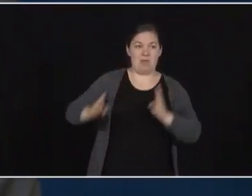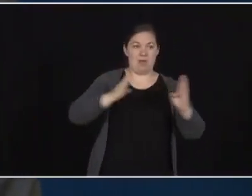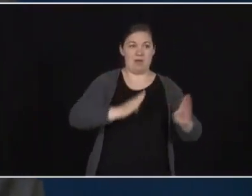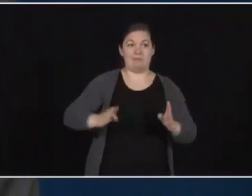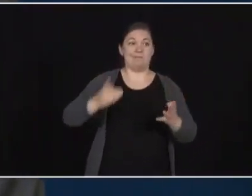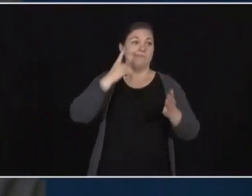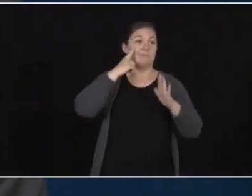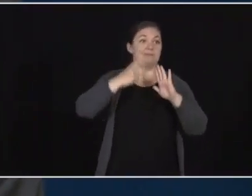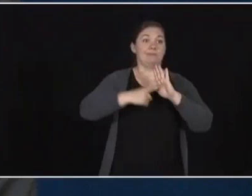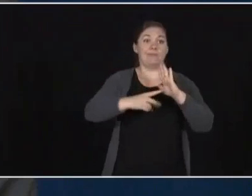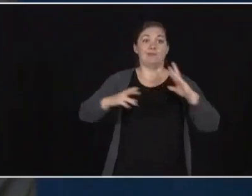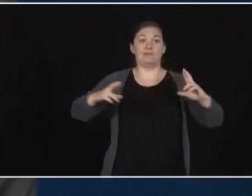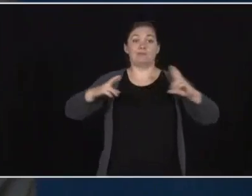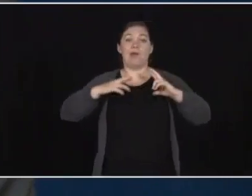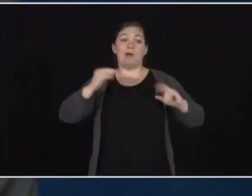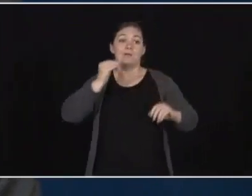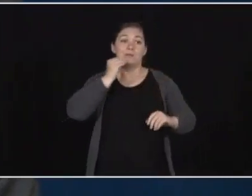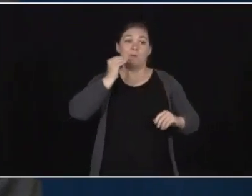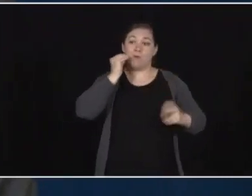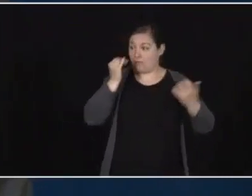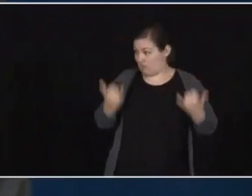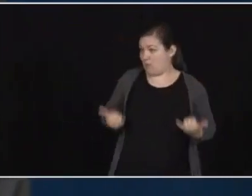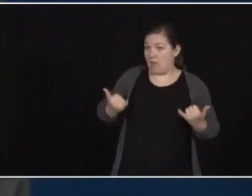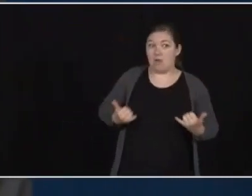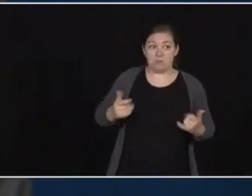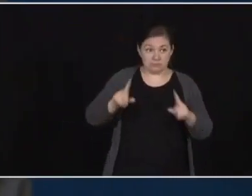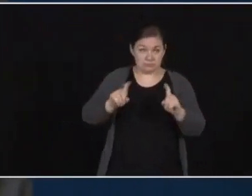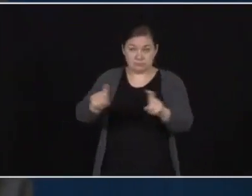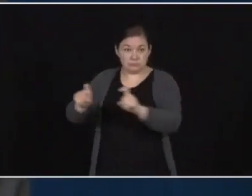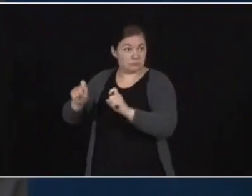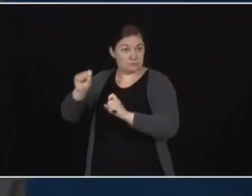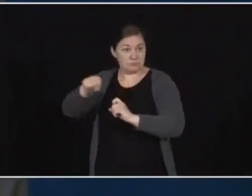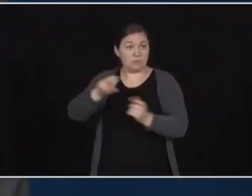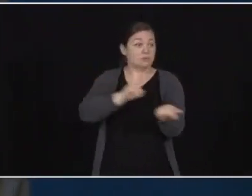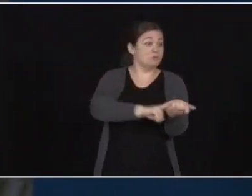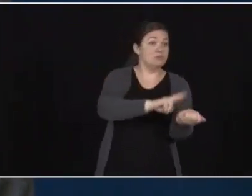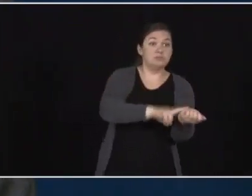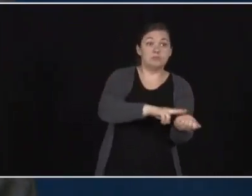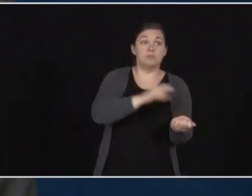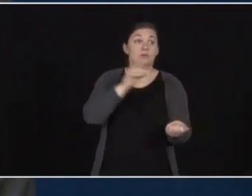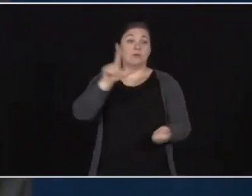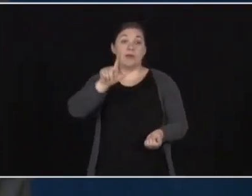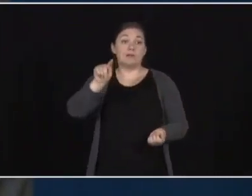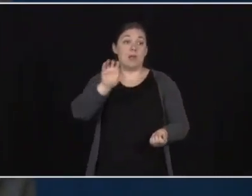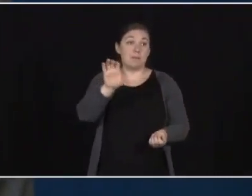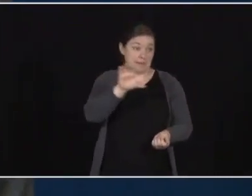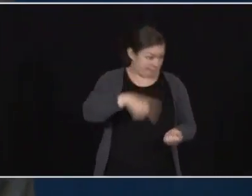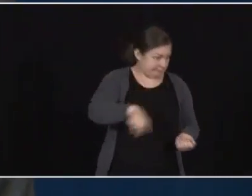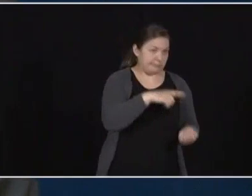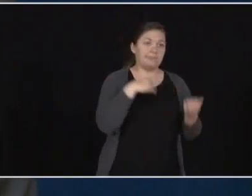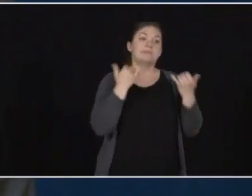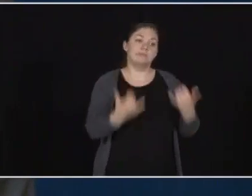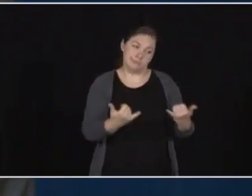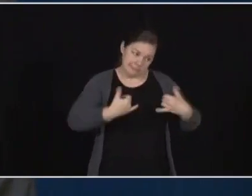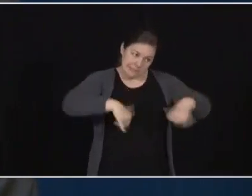The grays are in the blue or in the areas that were focused on right now in developing some plans. Some were actively doing testing.